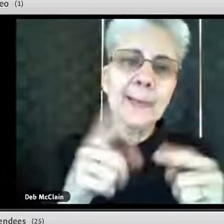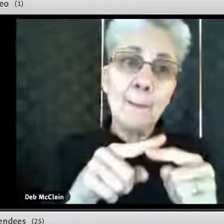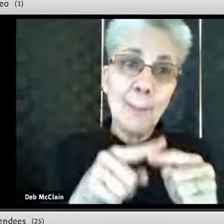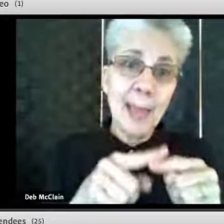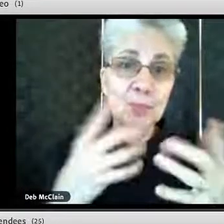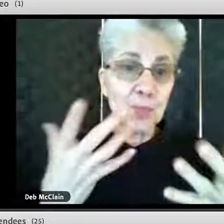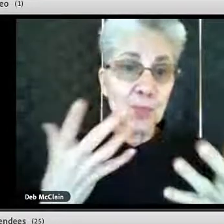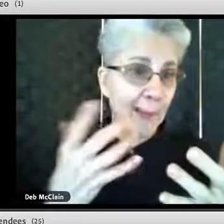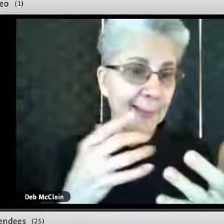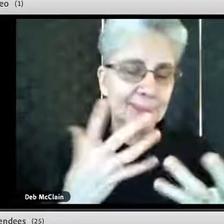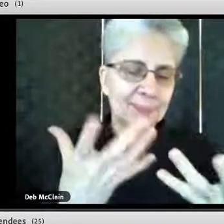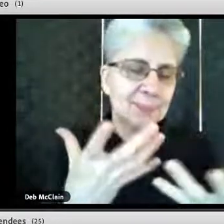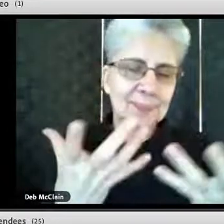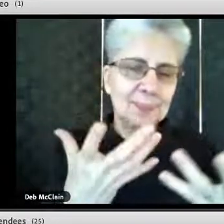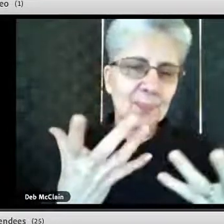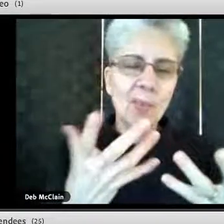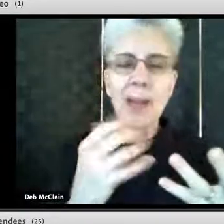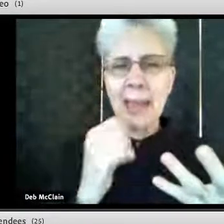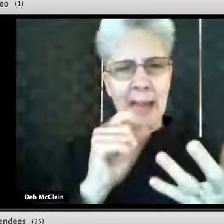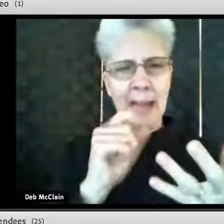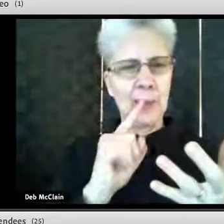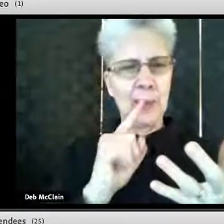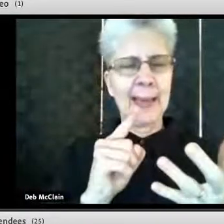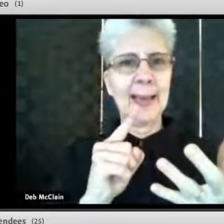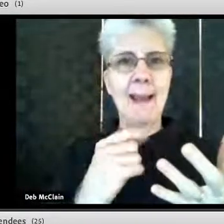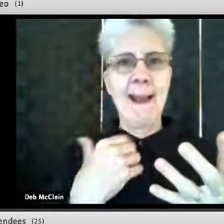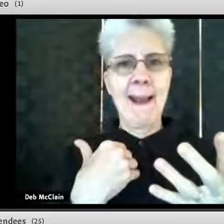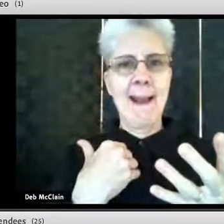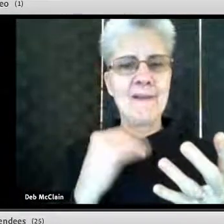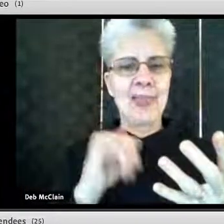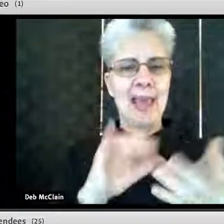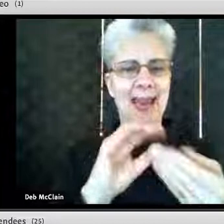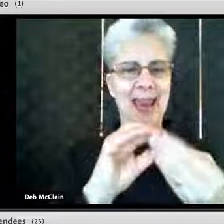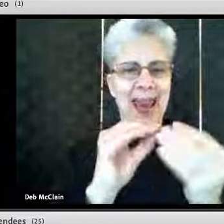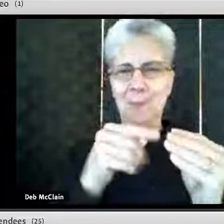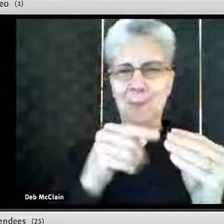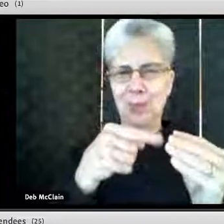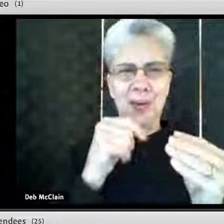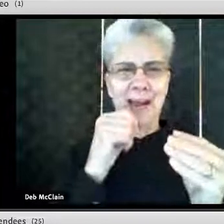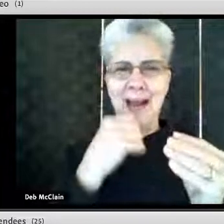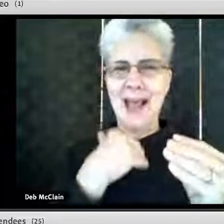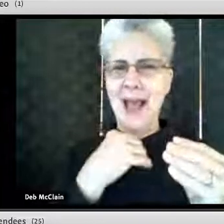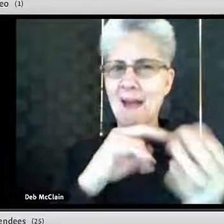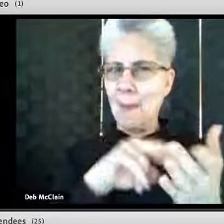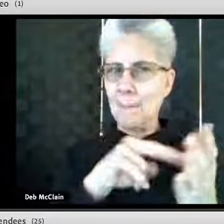It doesn't really have that number. It doesn't really have any meaning by itself.